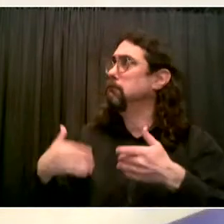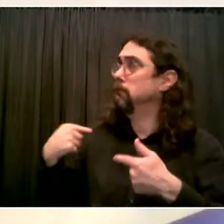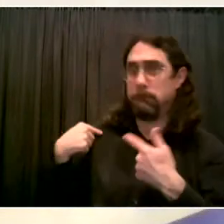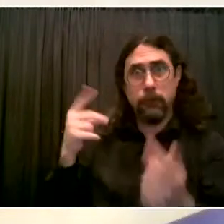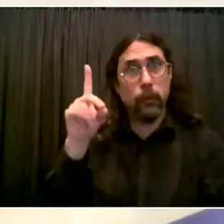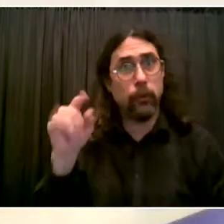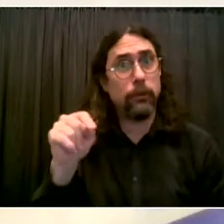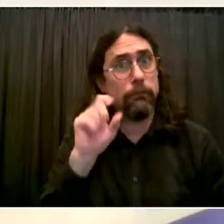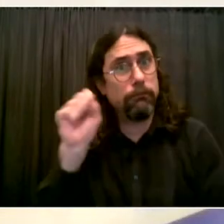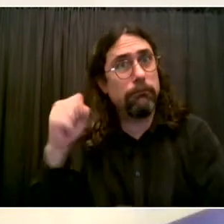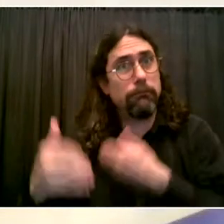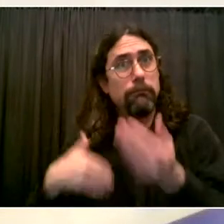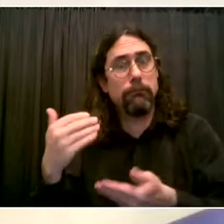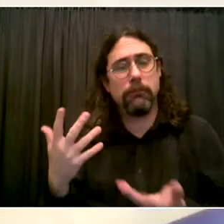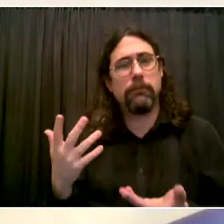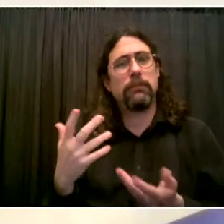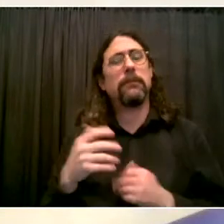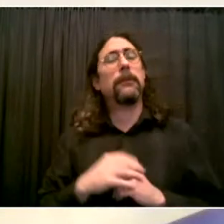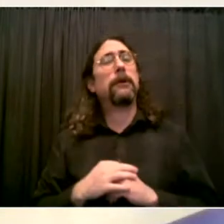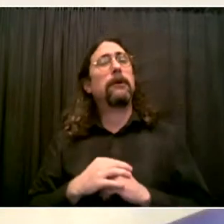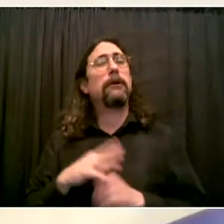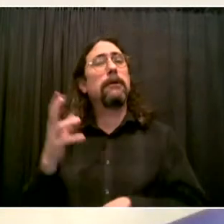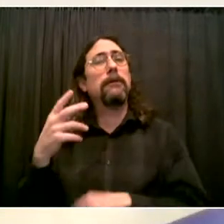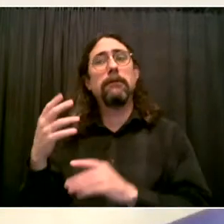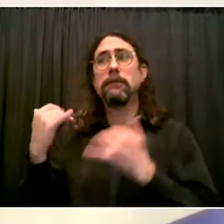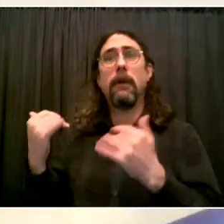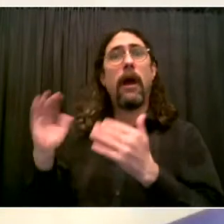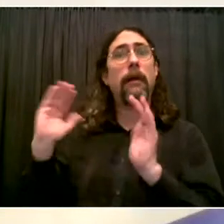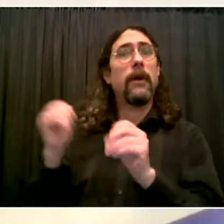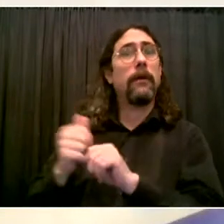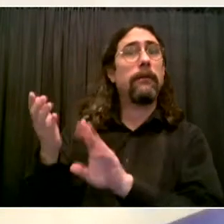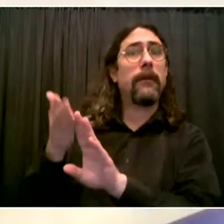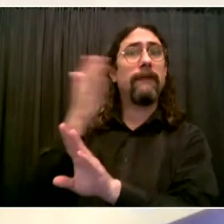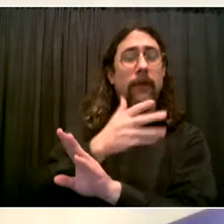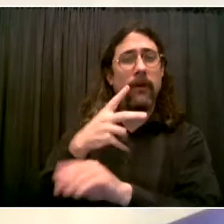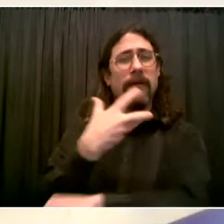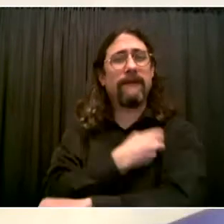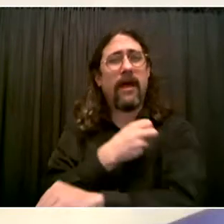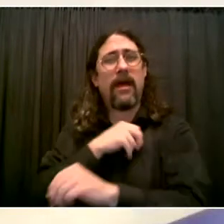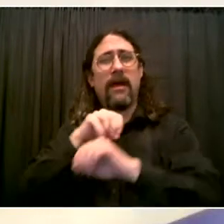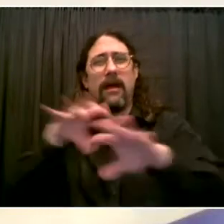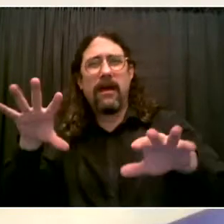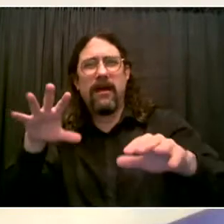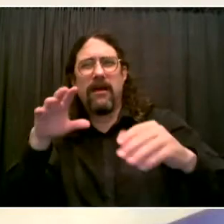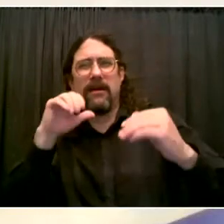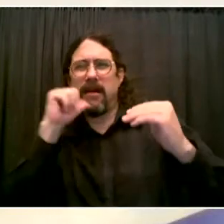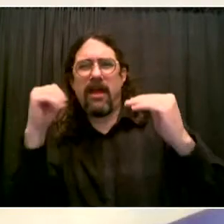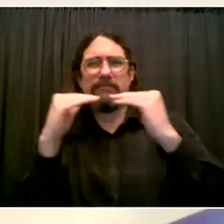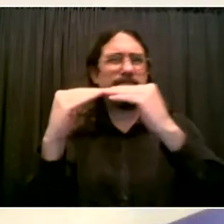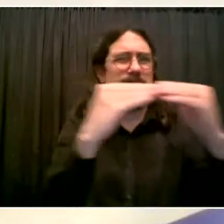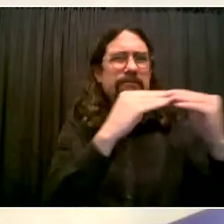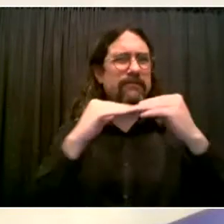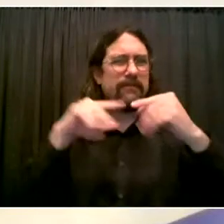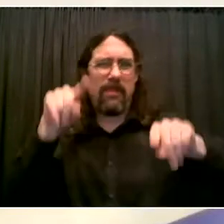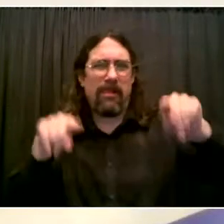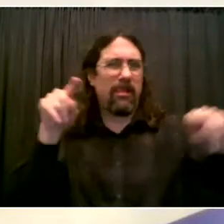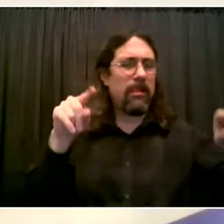THE COUNTRY INCLUDING COMMUNITITIS EOF COLOR HAVE NOT BEEN ABLE TO FULLY ACCESS THESE VACCINES